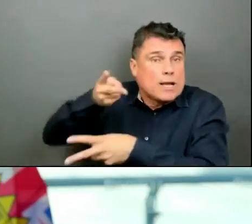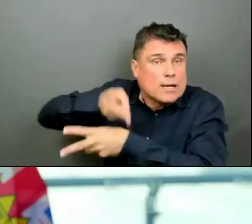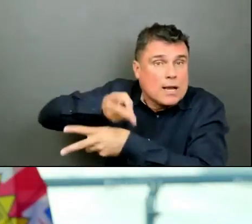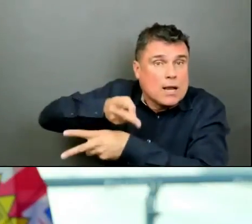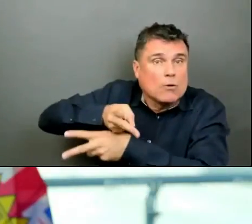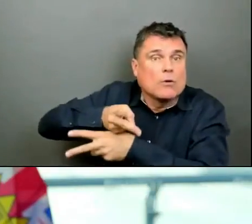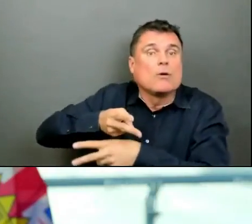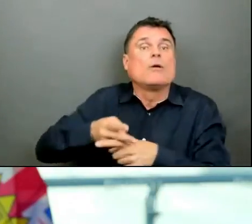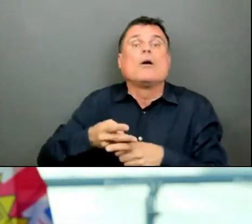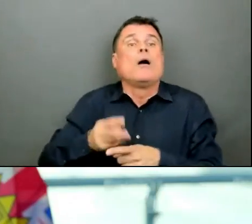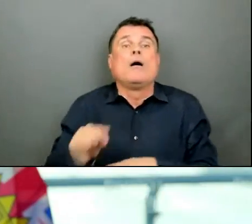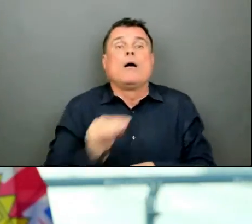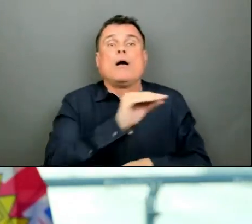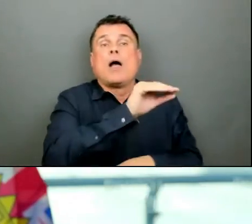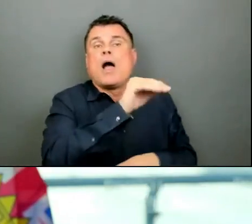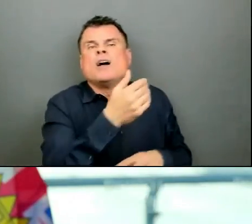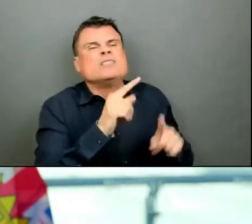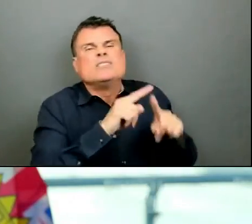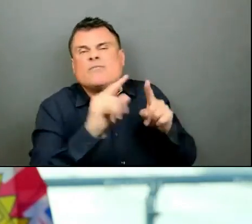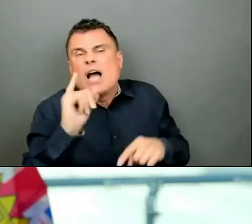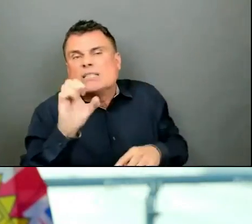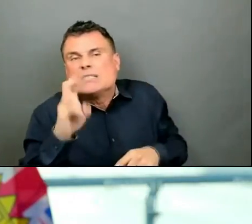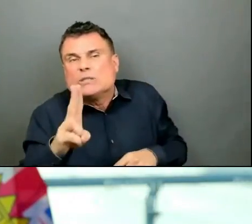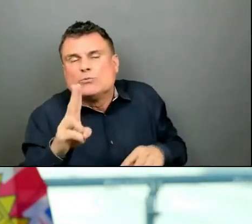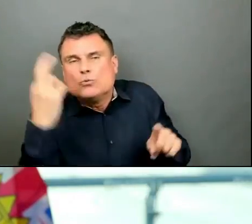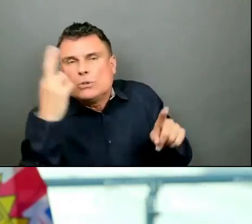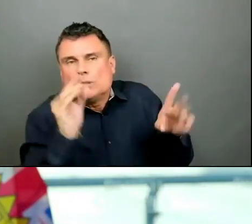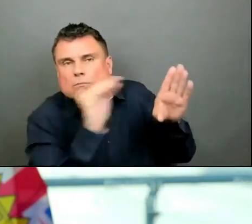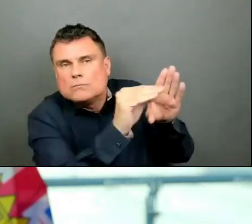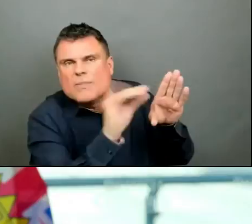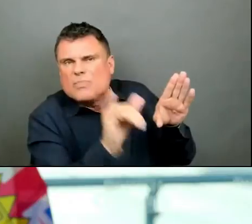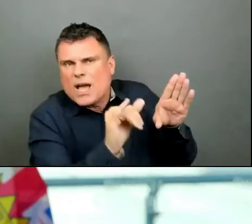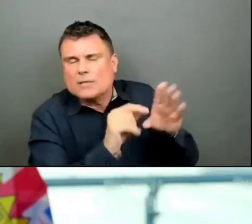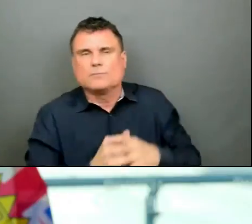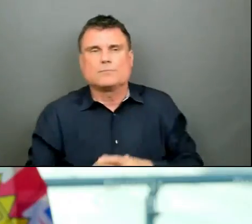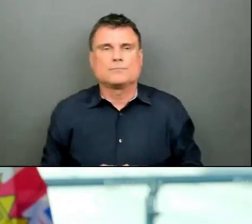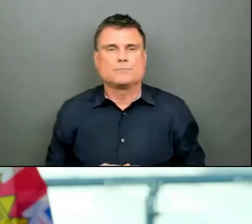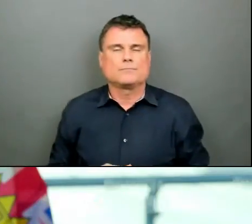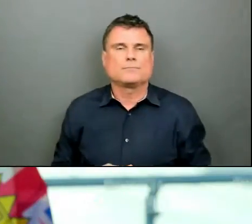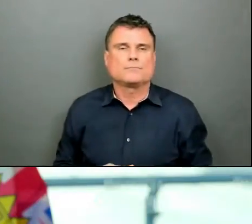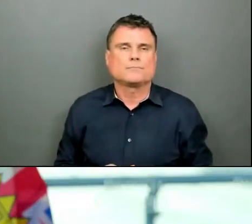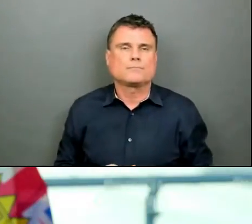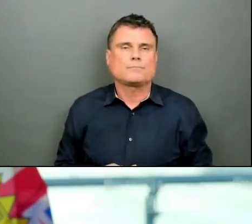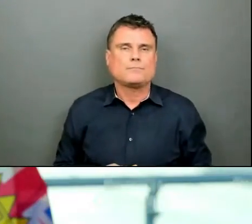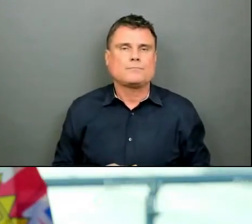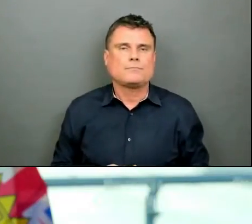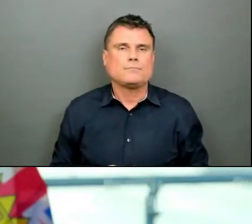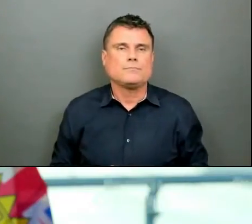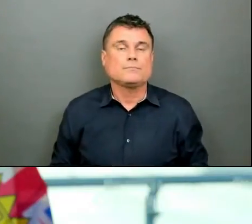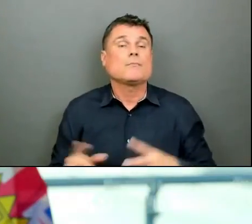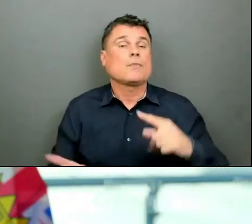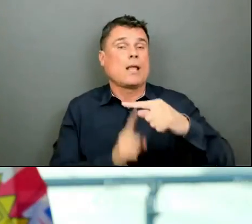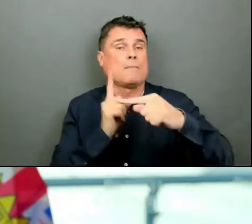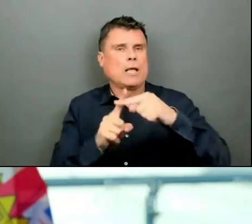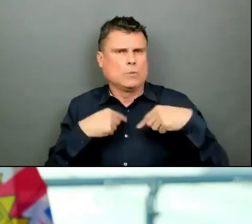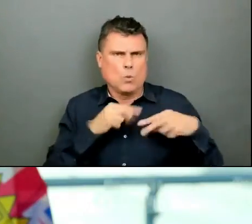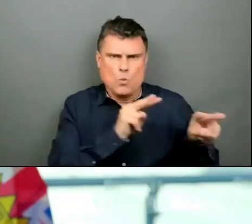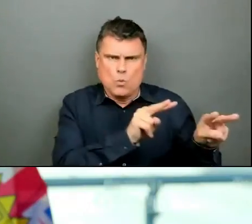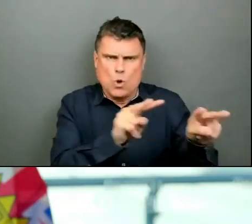And of course we are looking at doing we need to manage some of the other events that are happening like certain